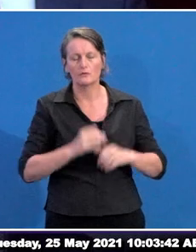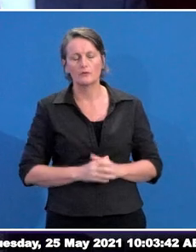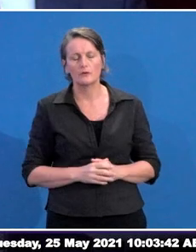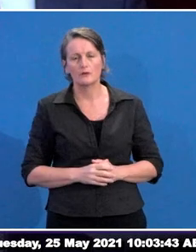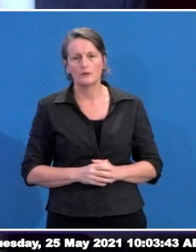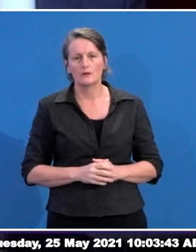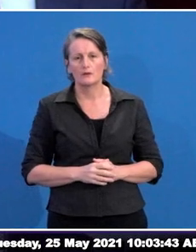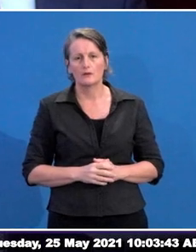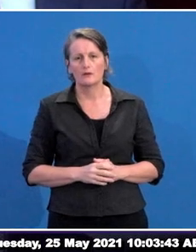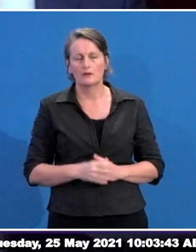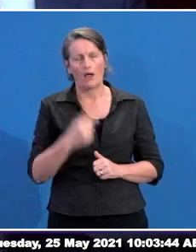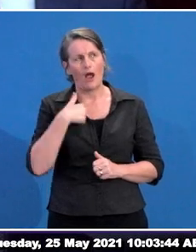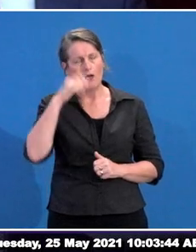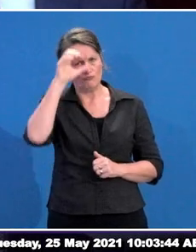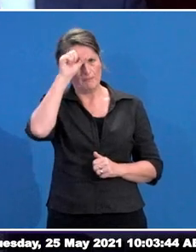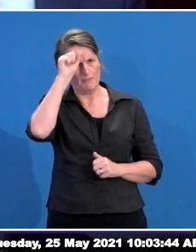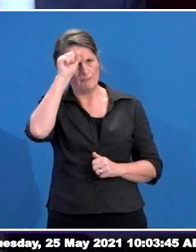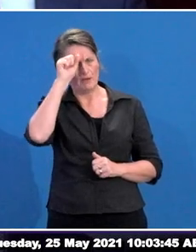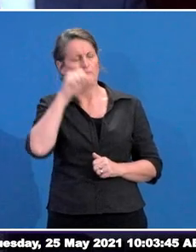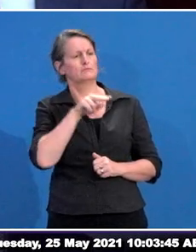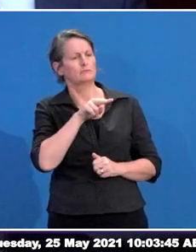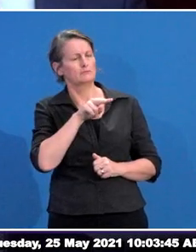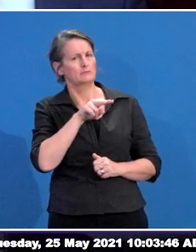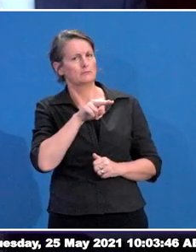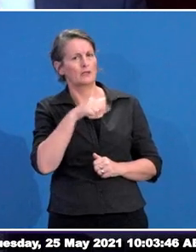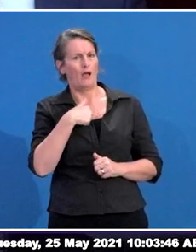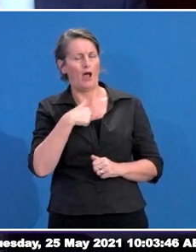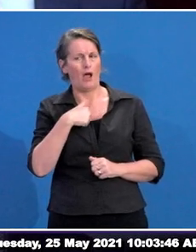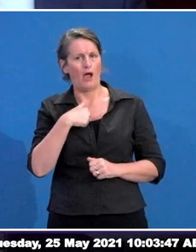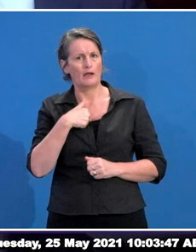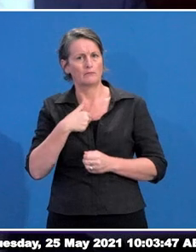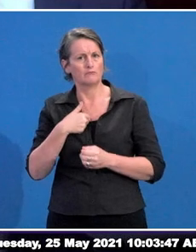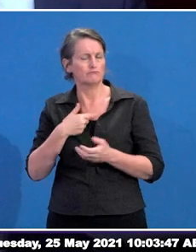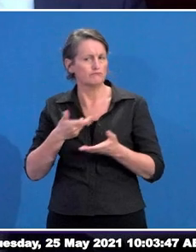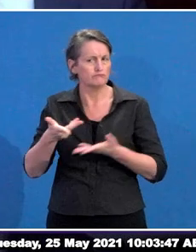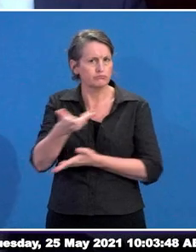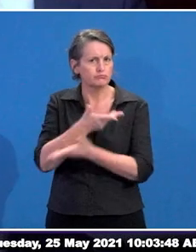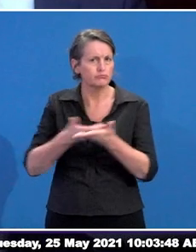And I recall raising this in my conference with Jonathan Swain